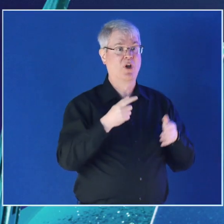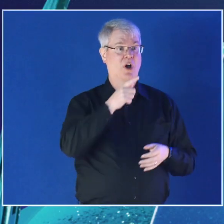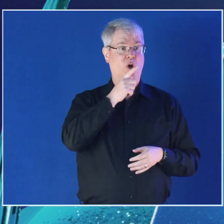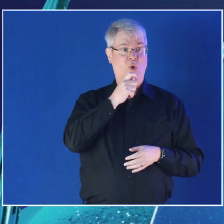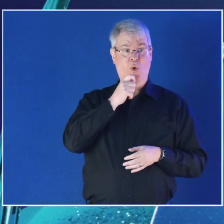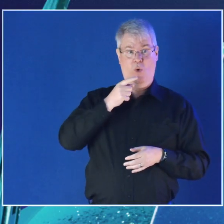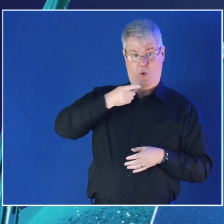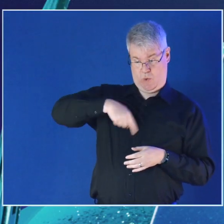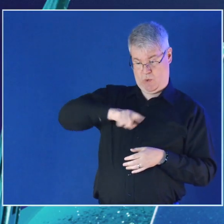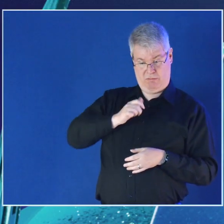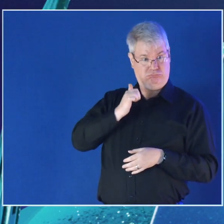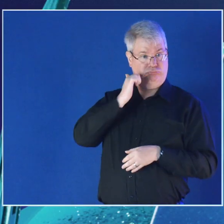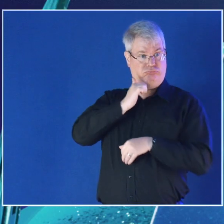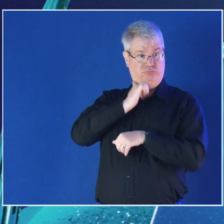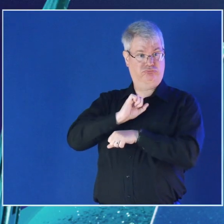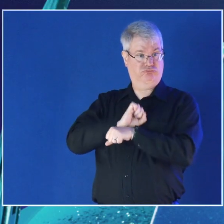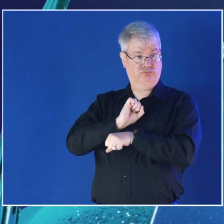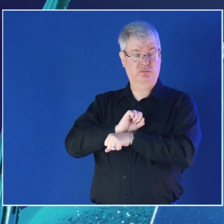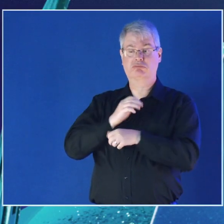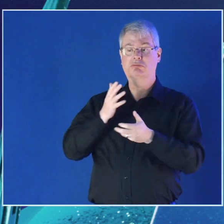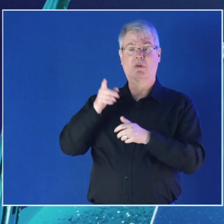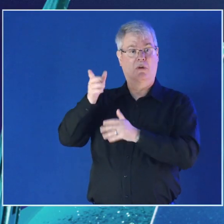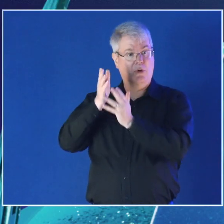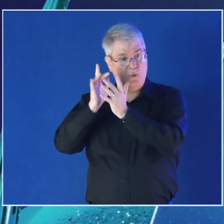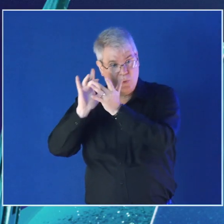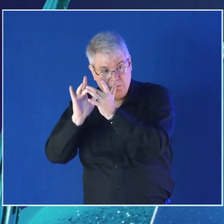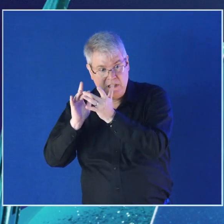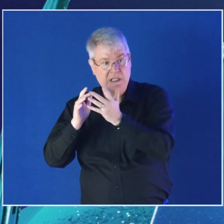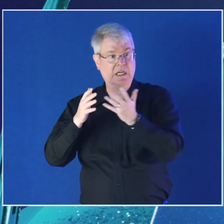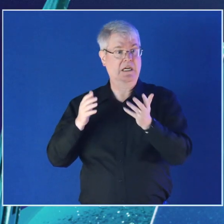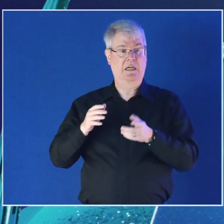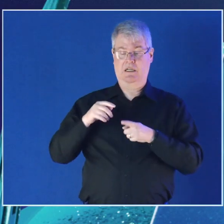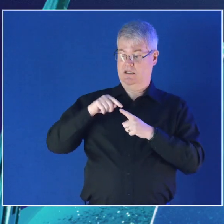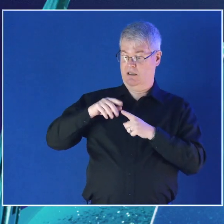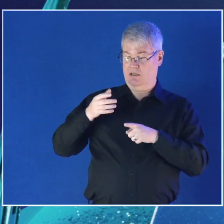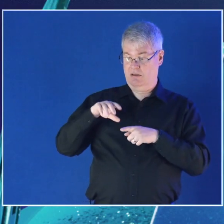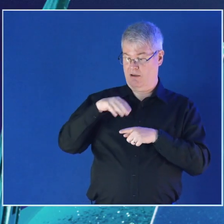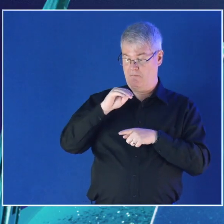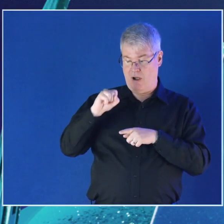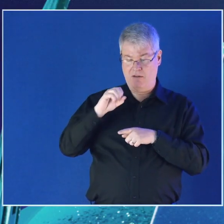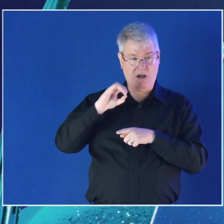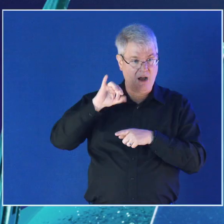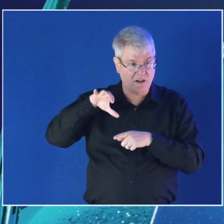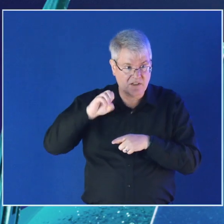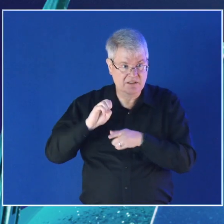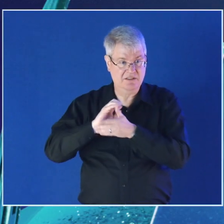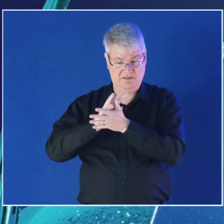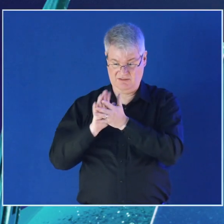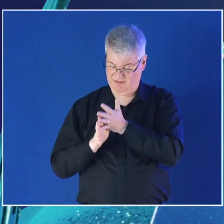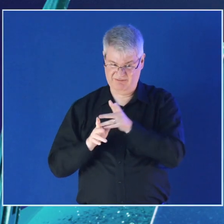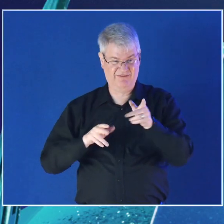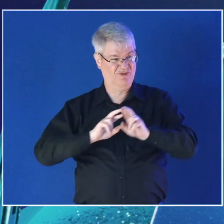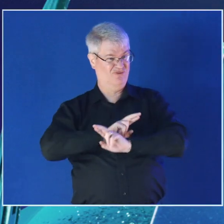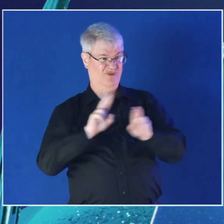or in a web browser, Narrator is now a viable primary screen reader, and that's a meaningful shift.